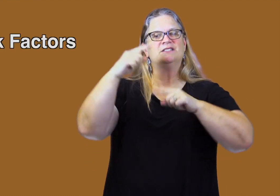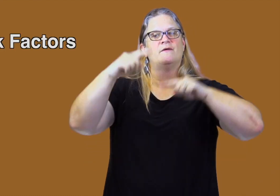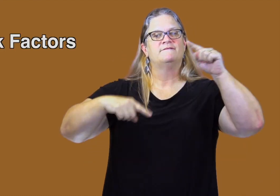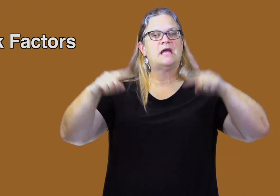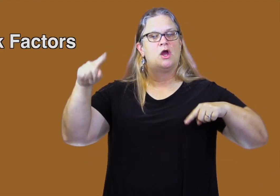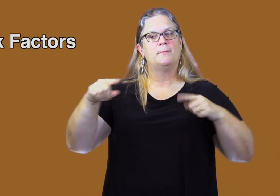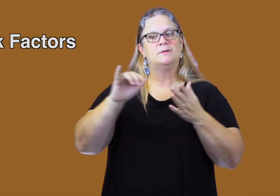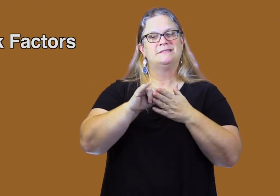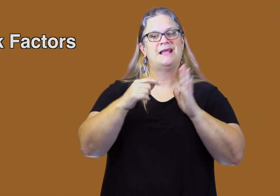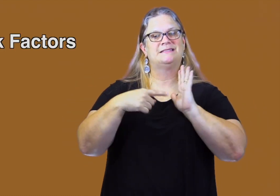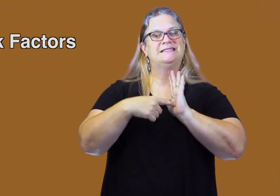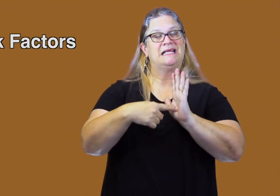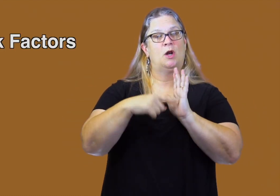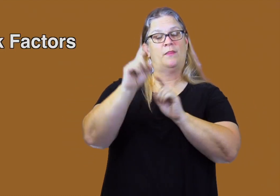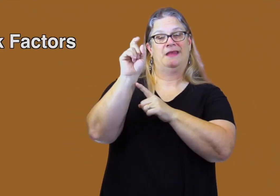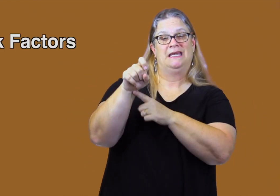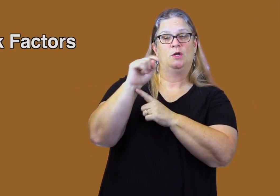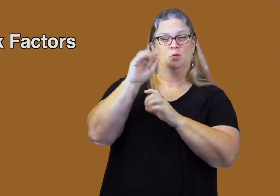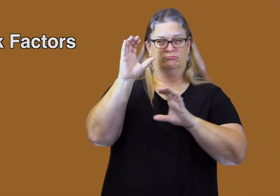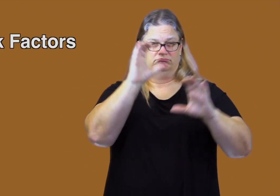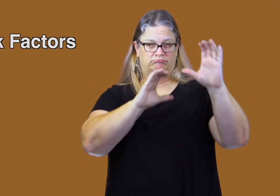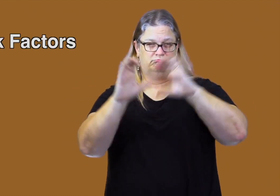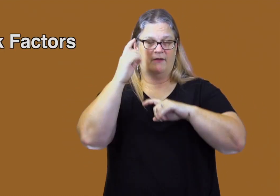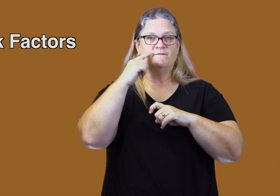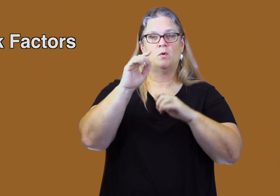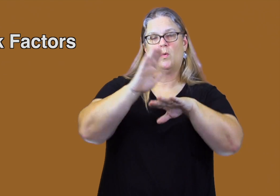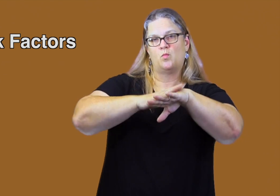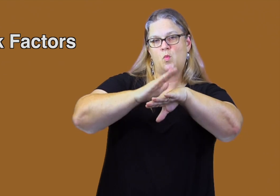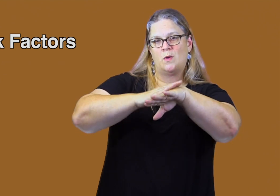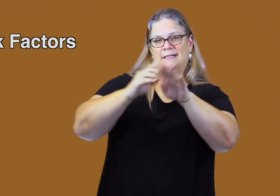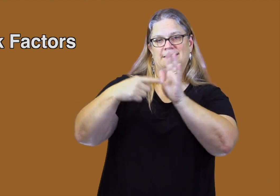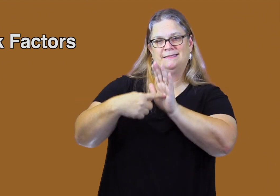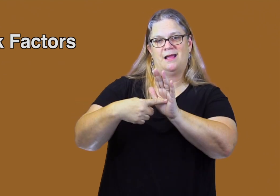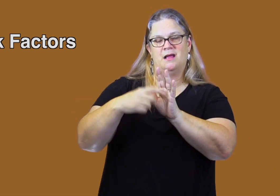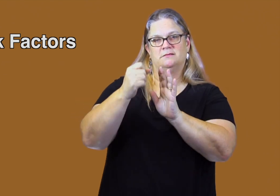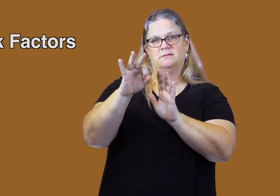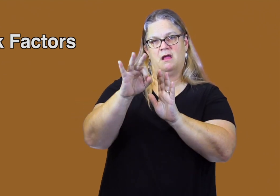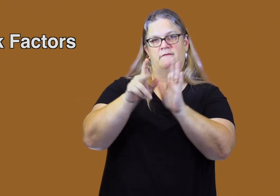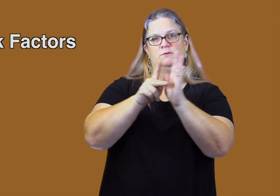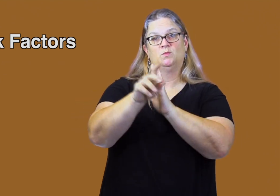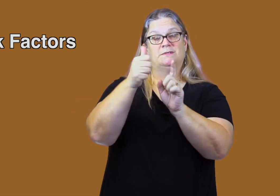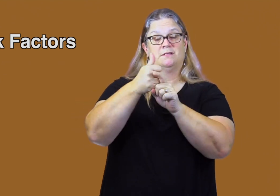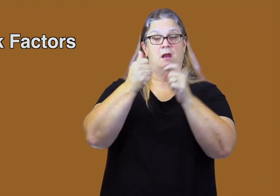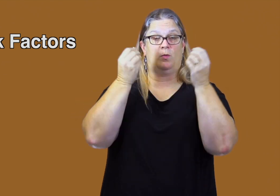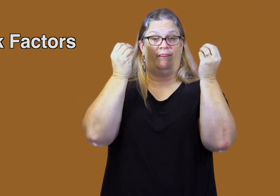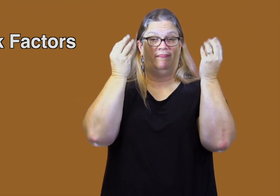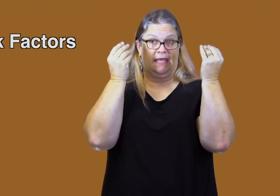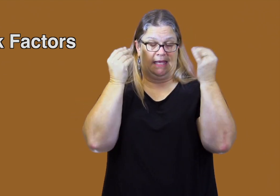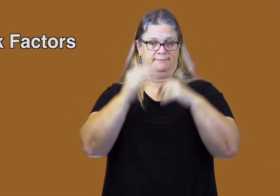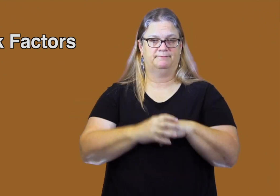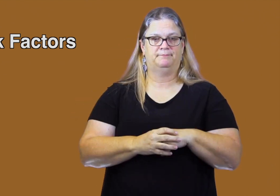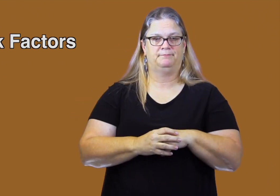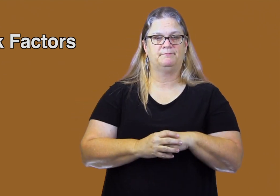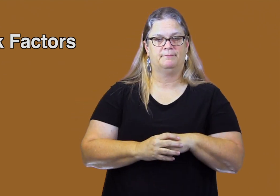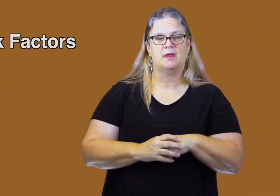Risk factors. These are variables that signal the need to look for warning signs of suicidal thinking.